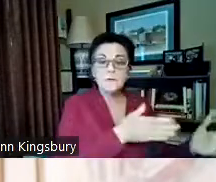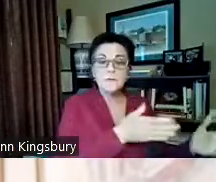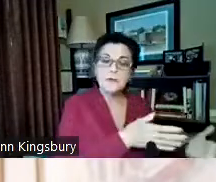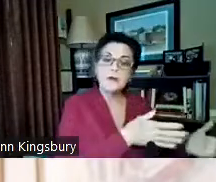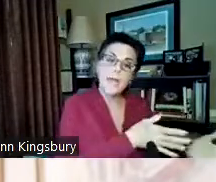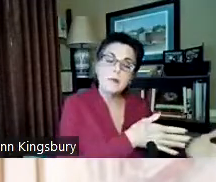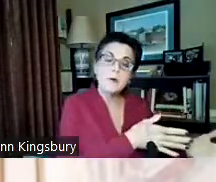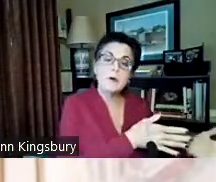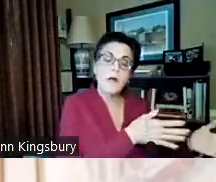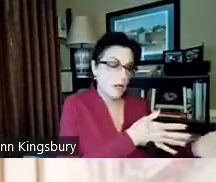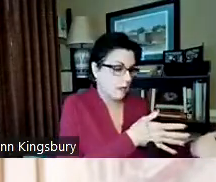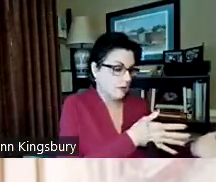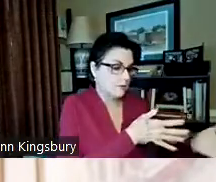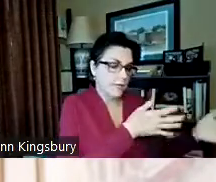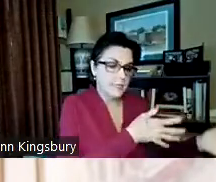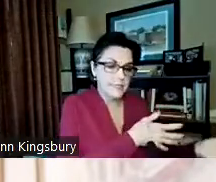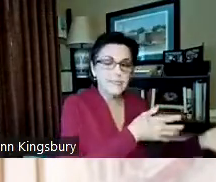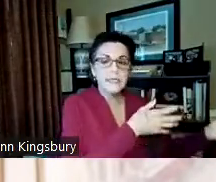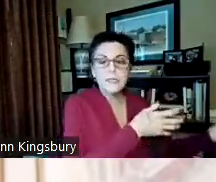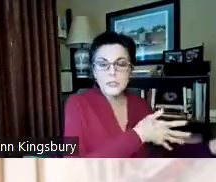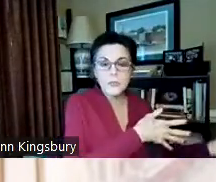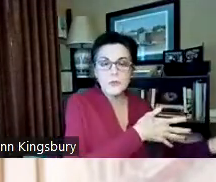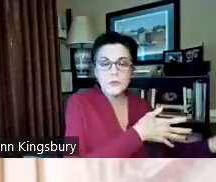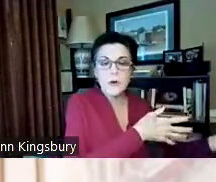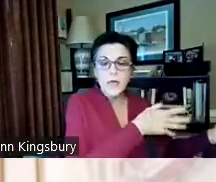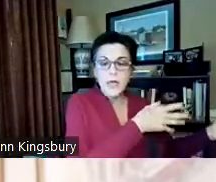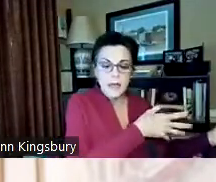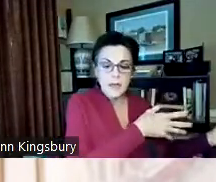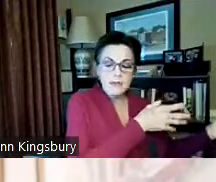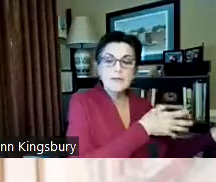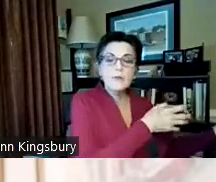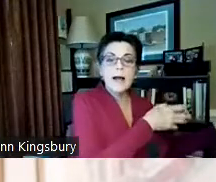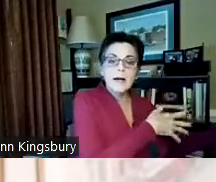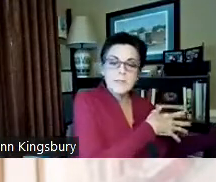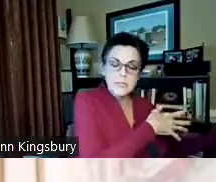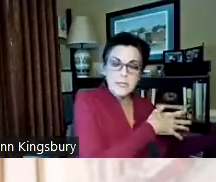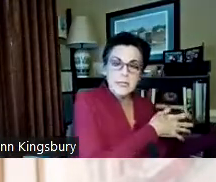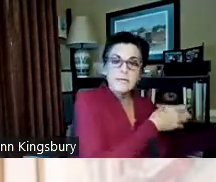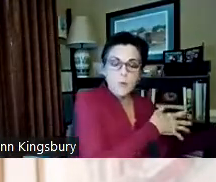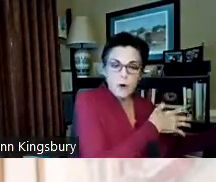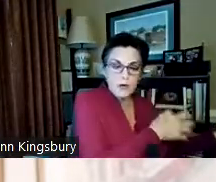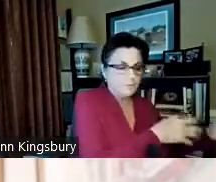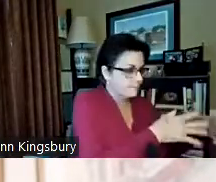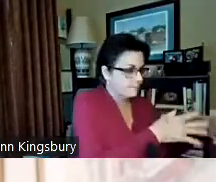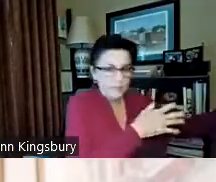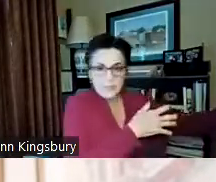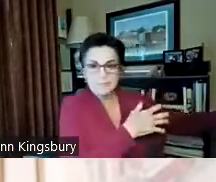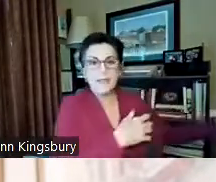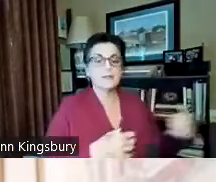feel capable of consenting to a needle biopsy for and head on